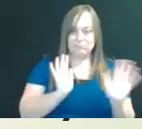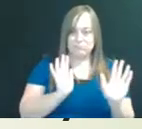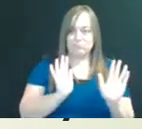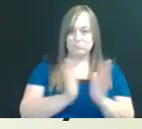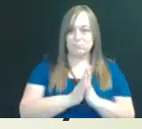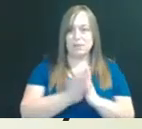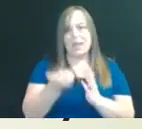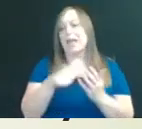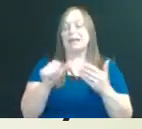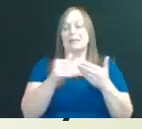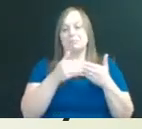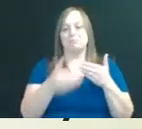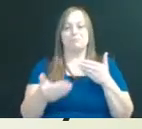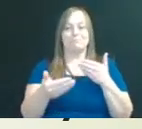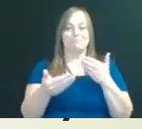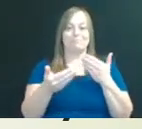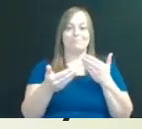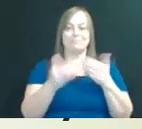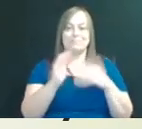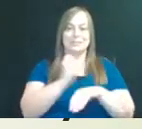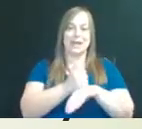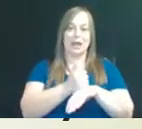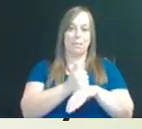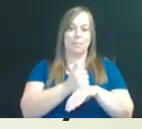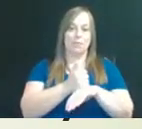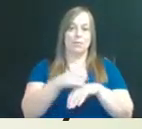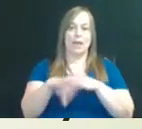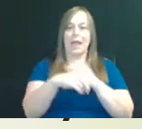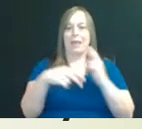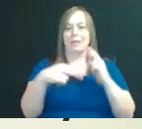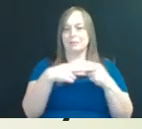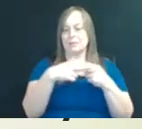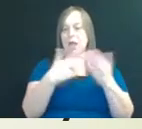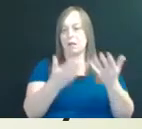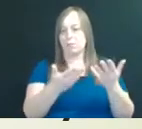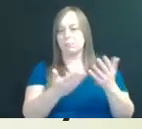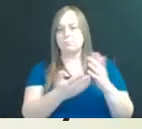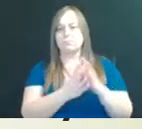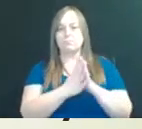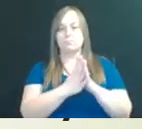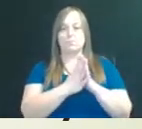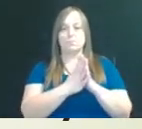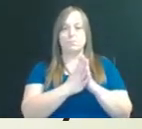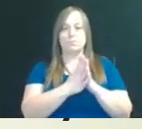Anything, these are set up... Like I put these on this slide in order of kind of levels.